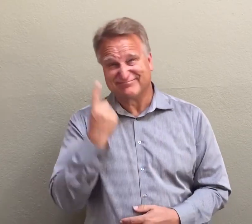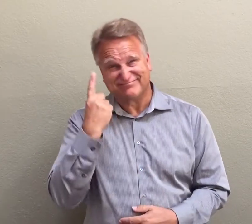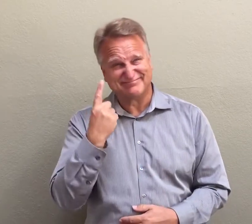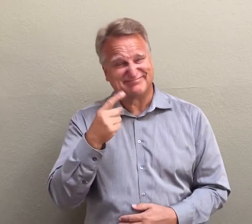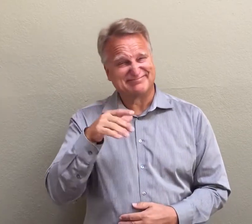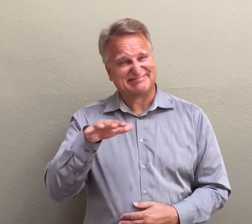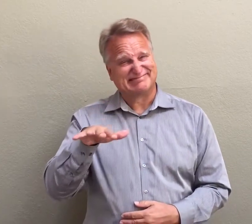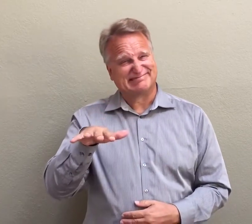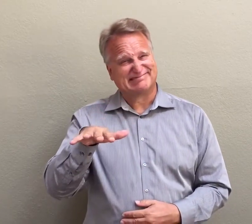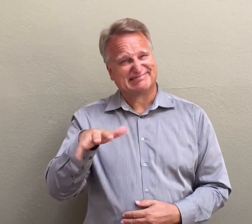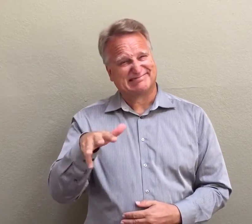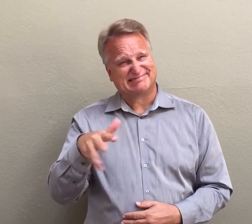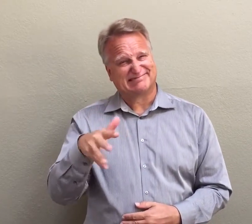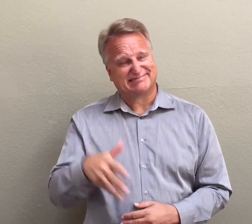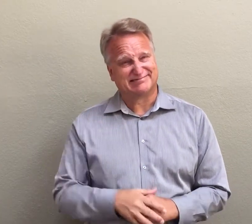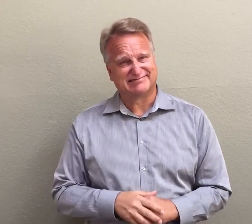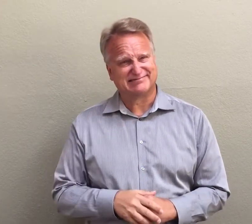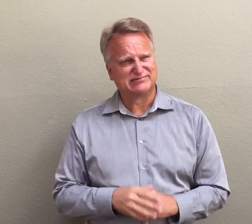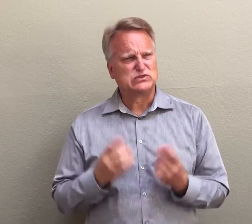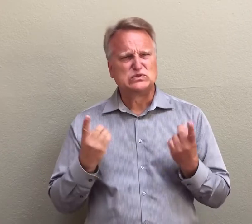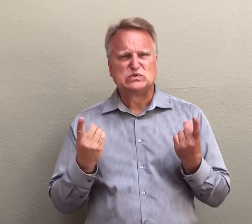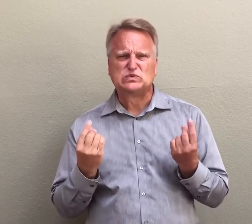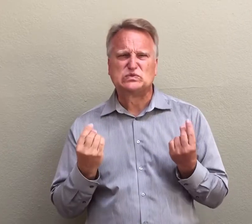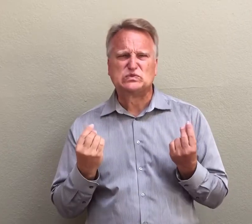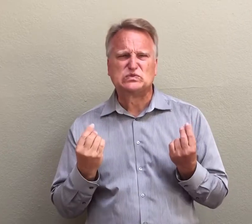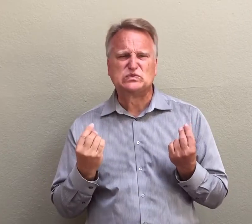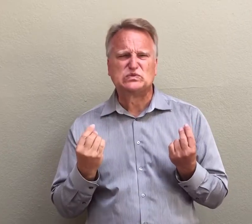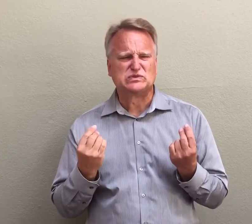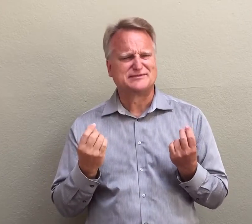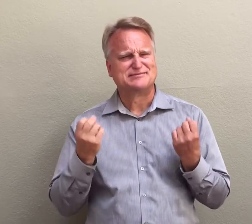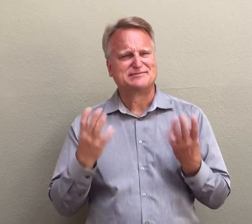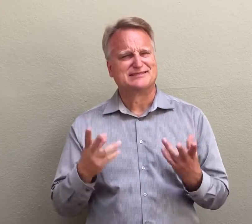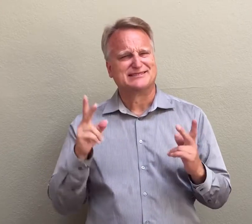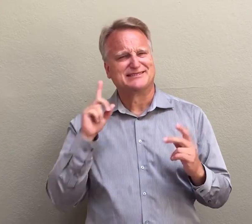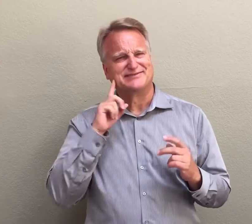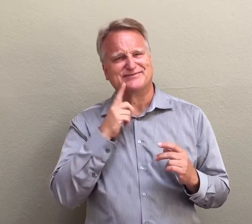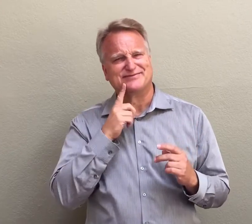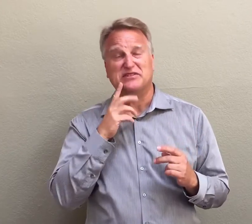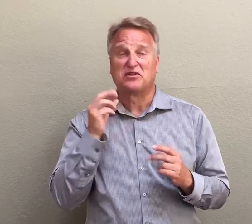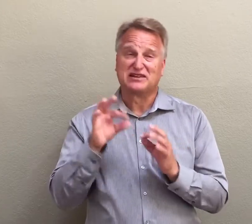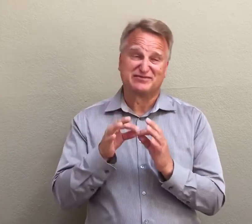that Deaf people were not able to understand everything or being as engaged as possible. So what can be done? Many Deaf people and interpreters say,